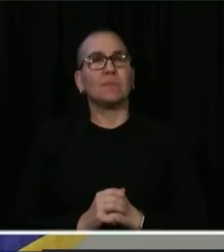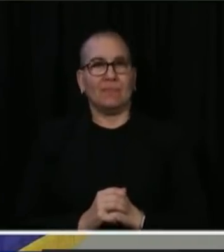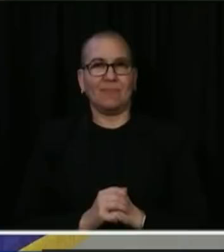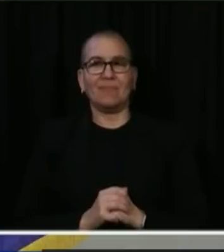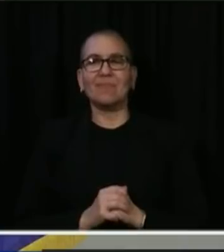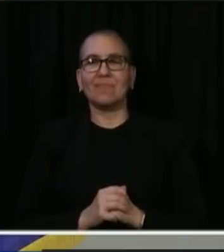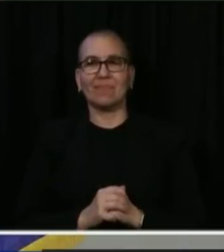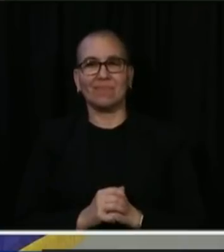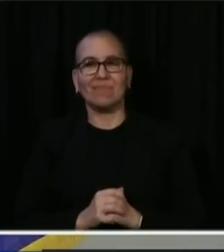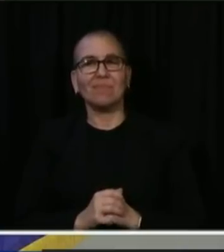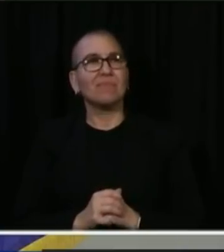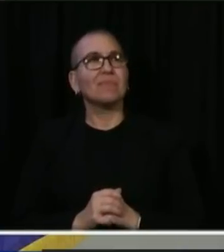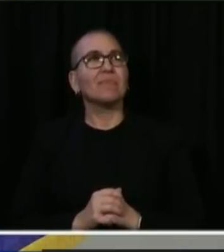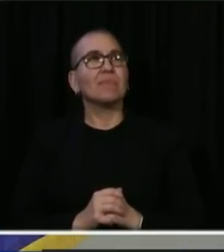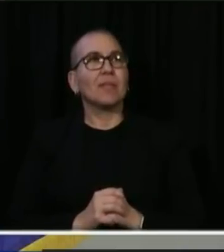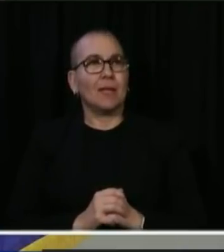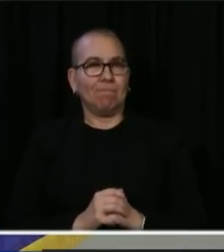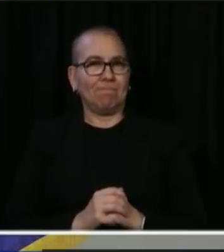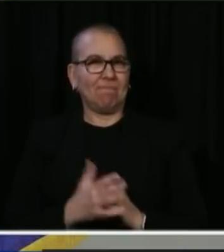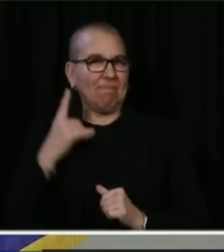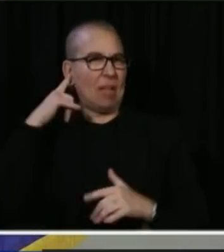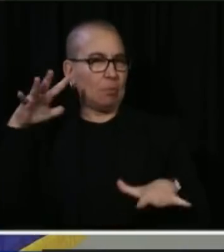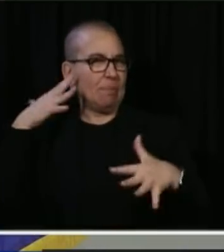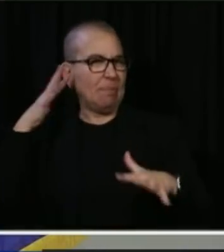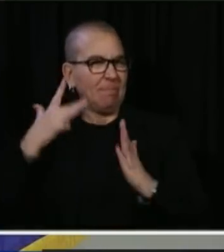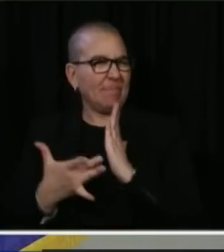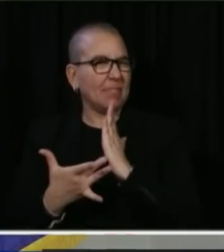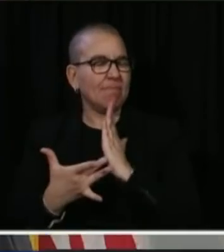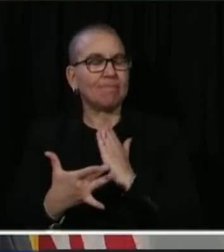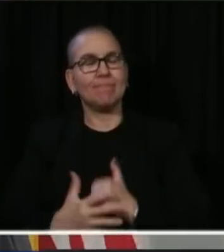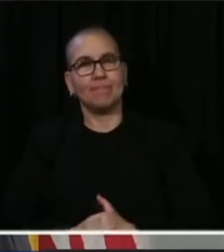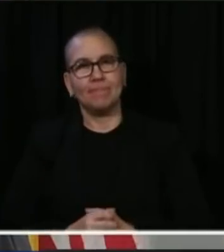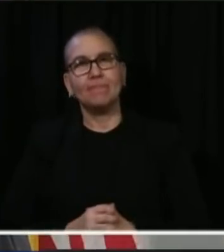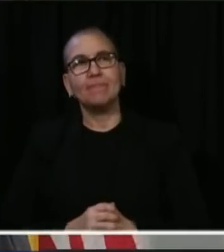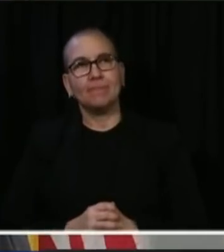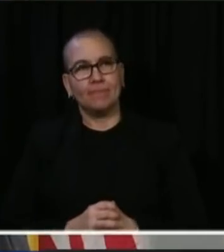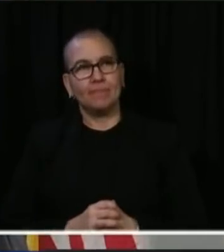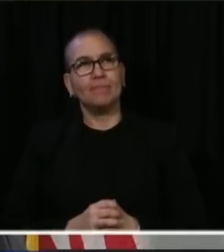THESE PLANS HAVE BEEN IN PLACE SINCE LAST JUNE AND THERE'S NO NEW ADDED REQUIREMENTS.